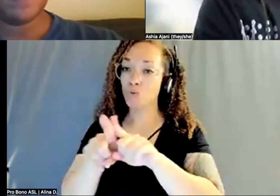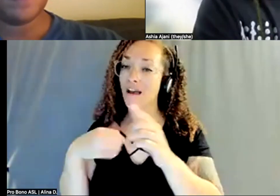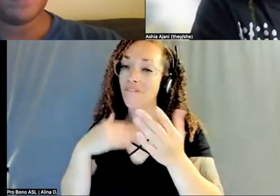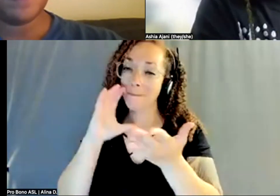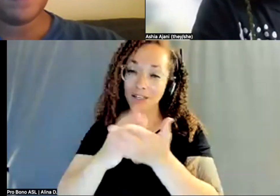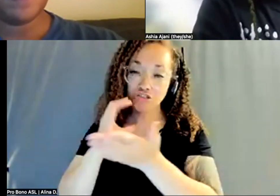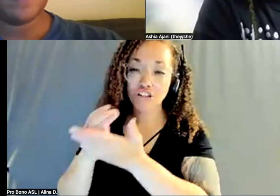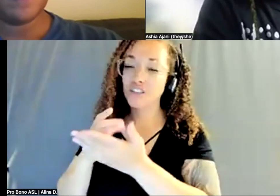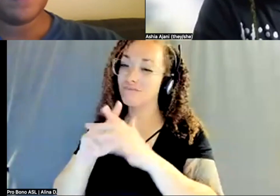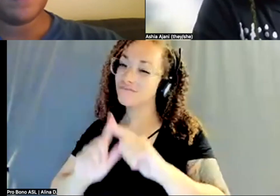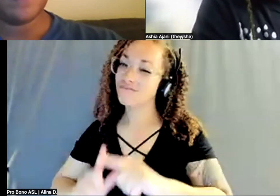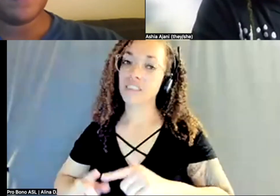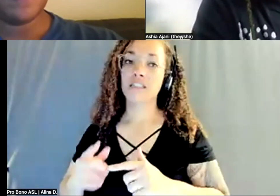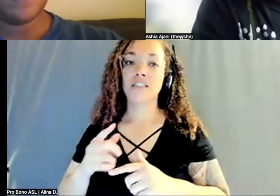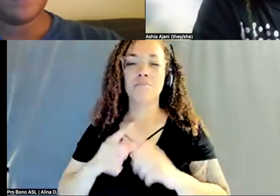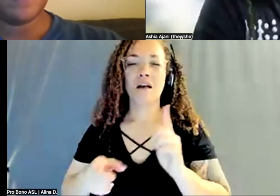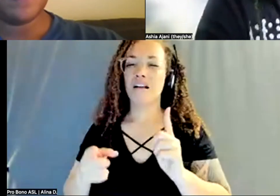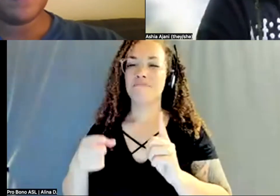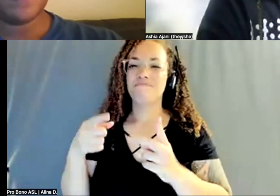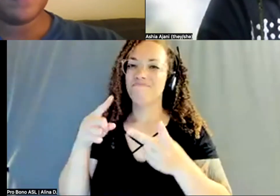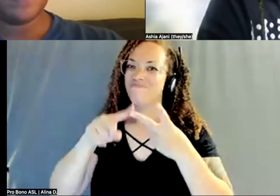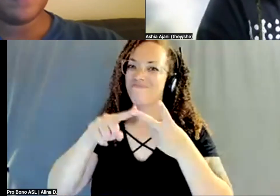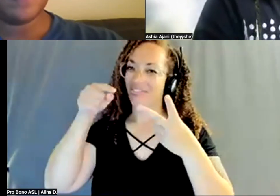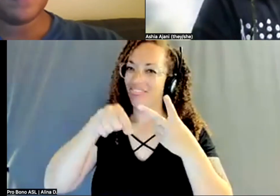just like one of those books that like piss you off, but like, you know, you like need to know.